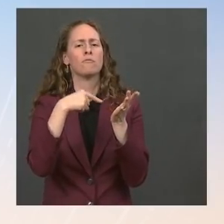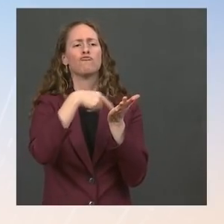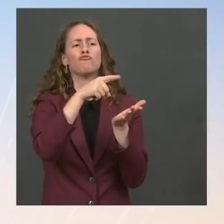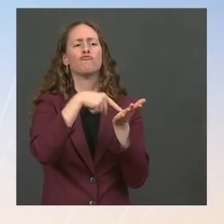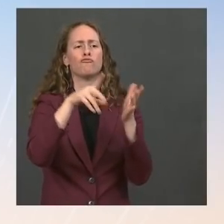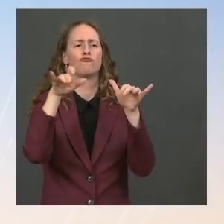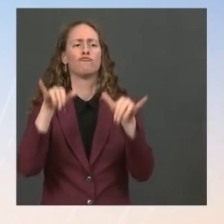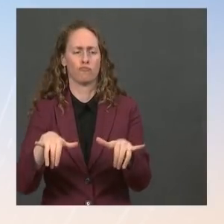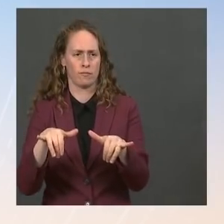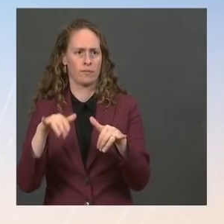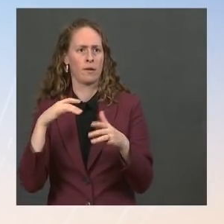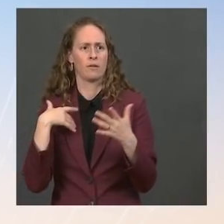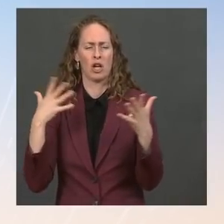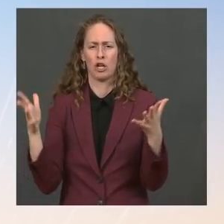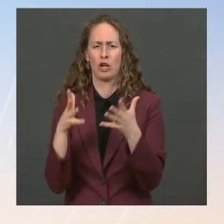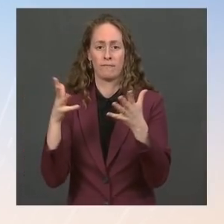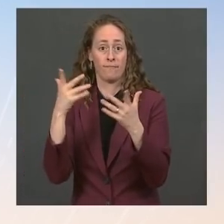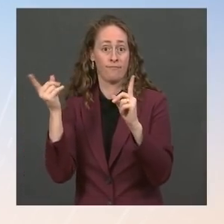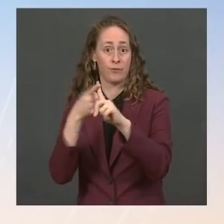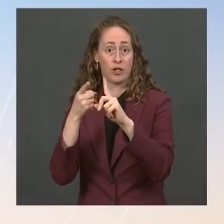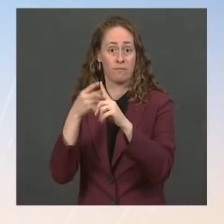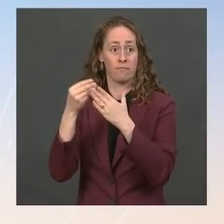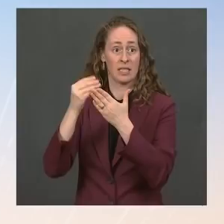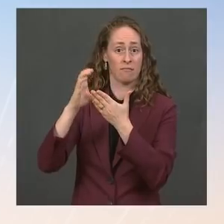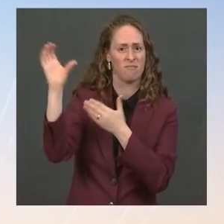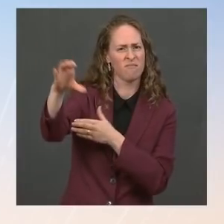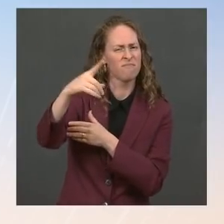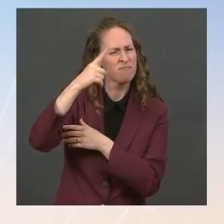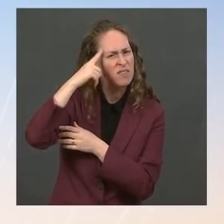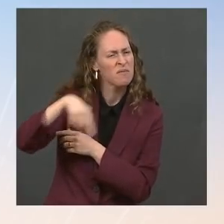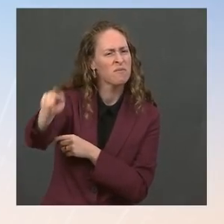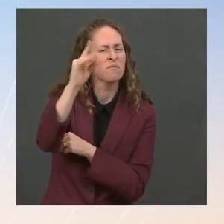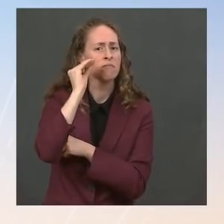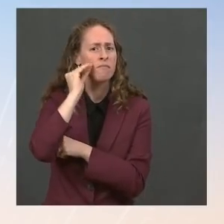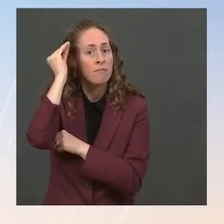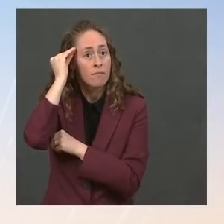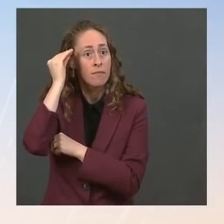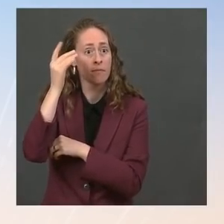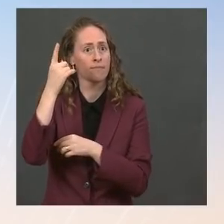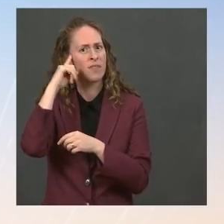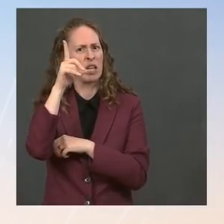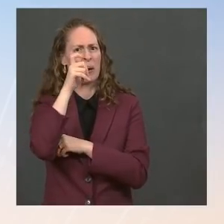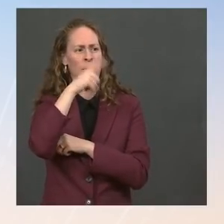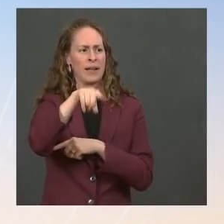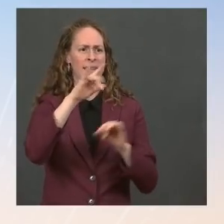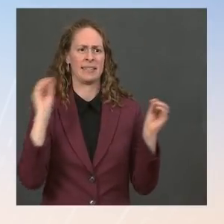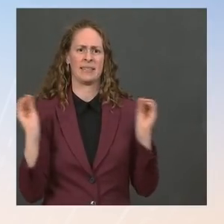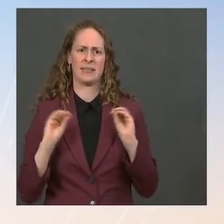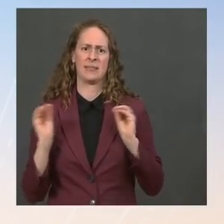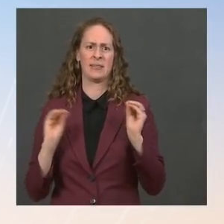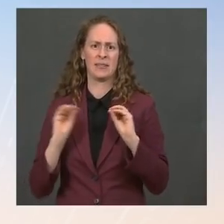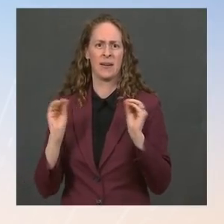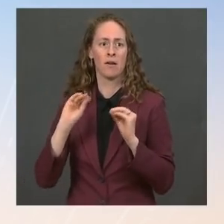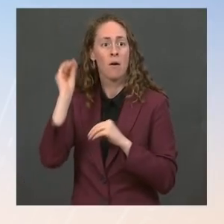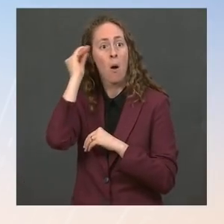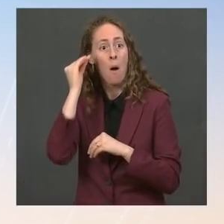the proven theory that the best way to stabilize the life of someone experiencing homelessness is to ensure that they have a home first without preconditions --